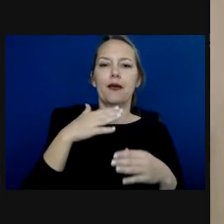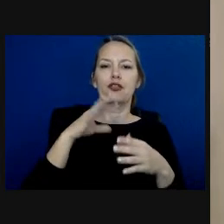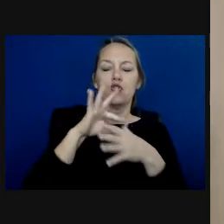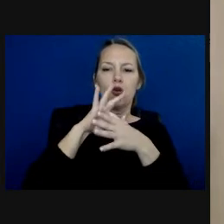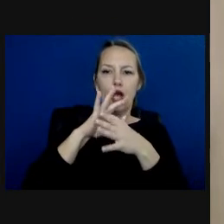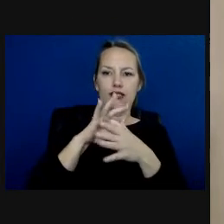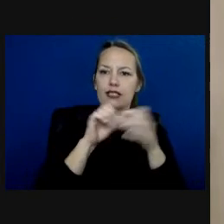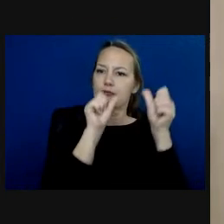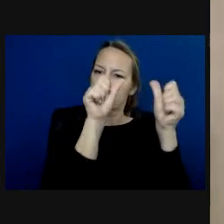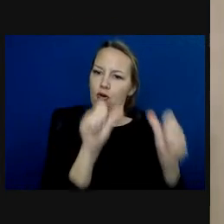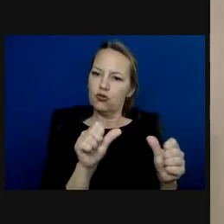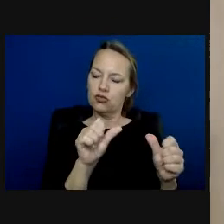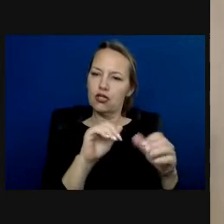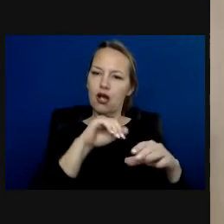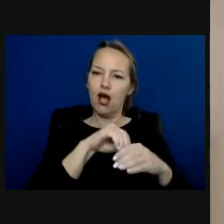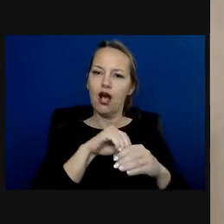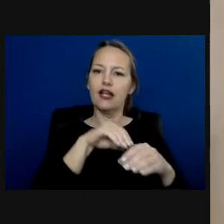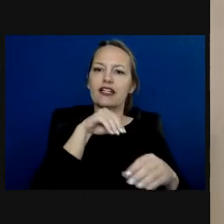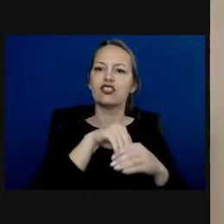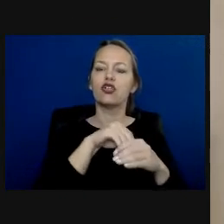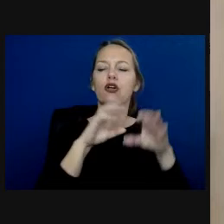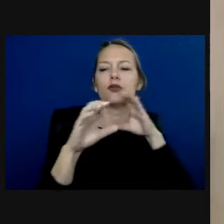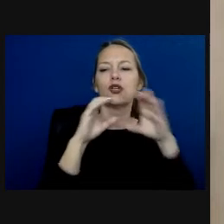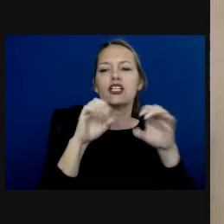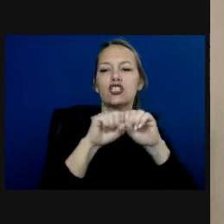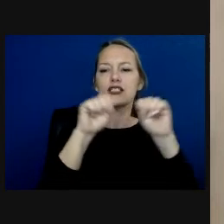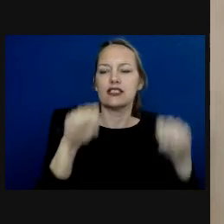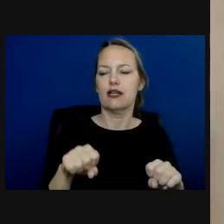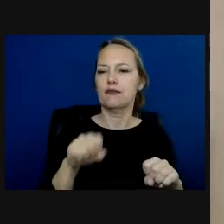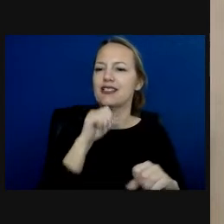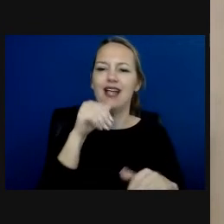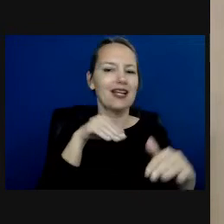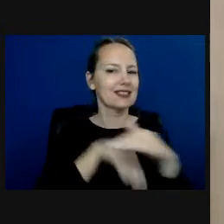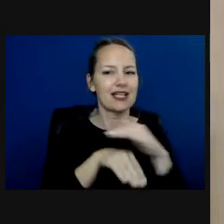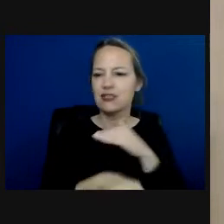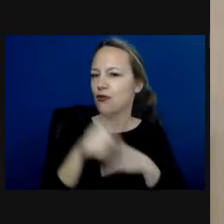on our internal communication system was not accessible to the blind and visually impaired staff.